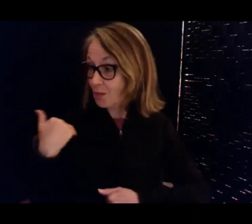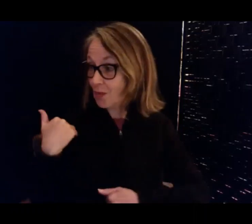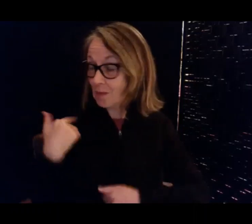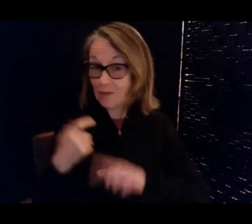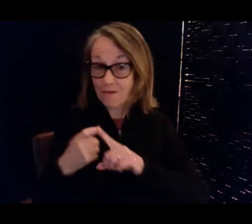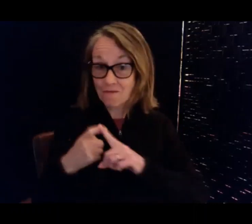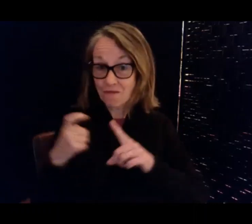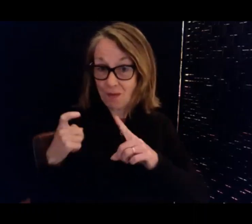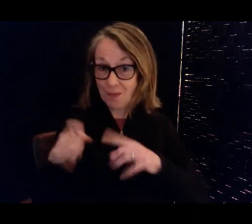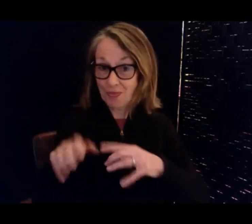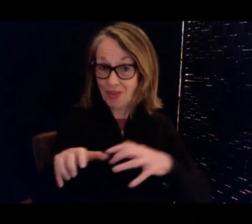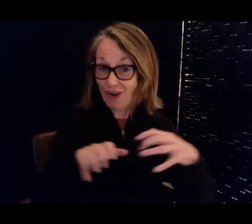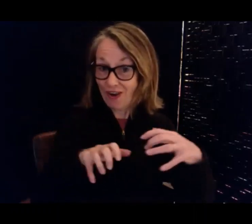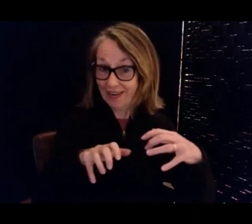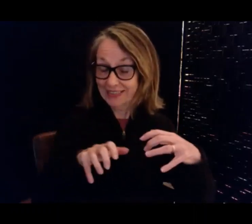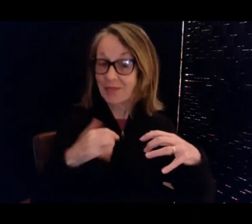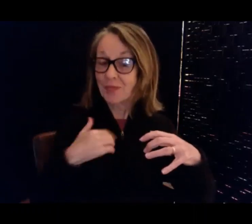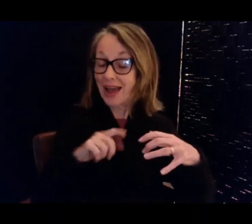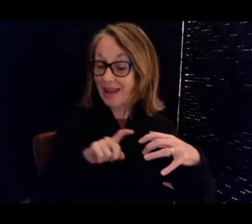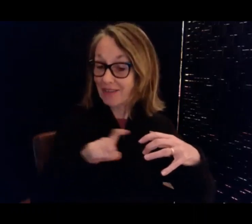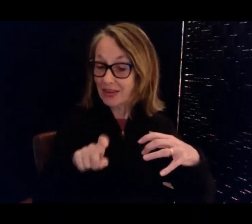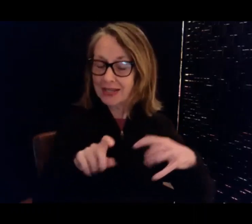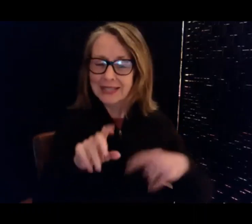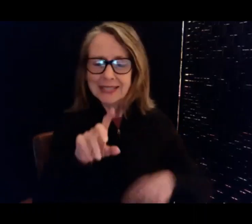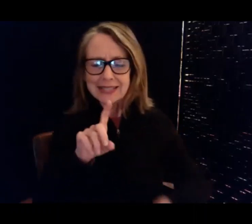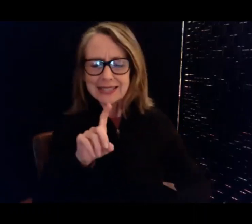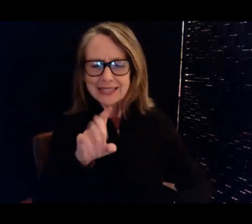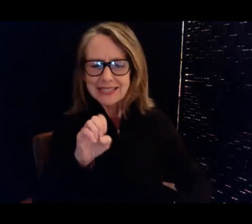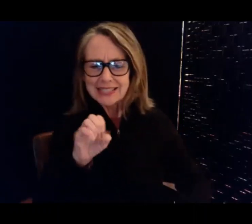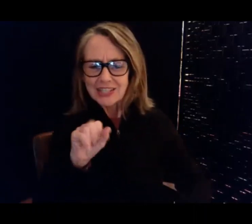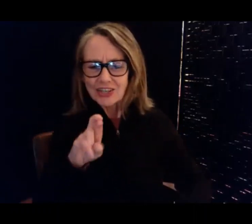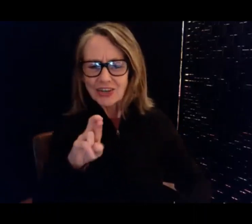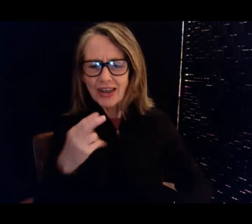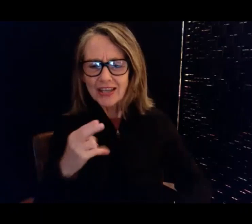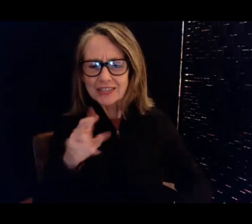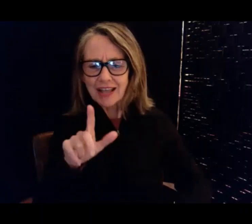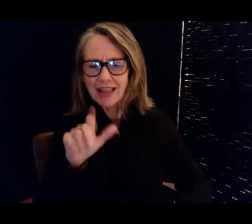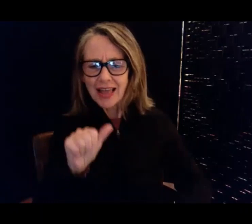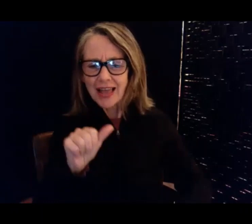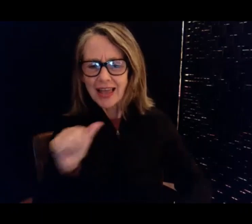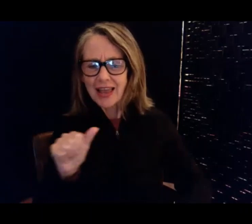I have this question Dear HLAA Rhode Island who can belong to your group?